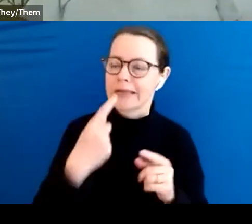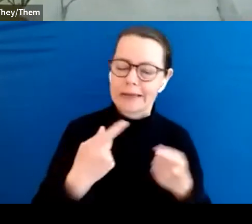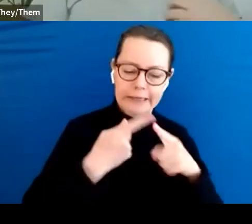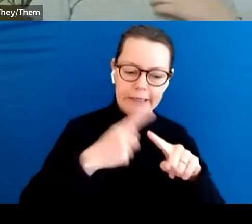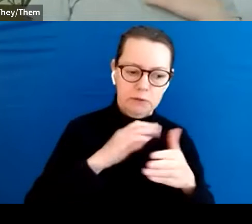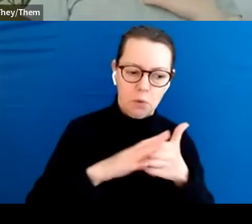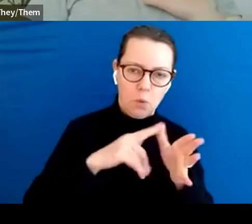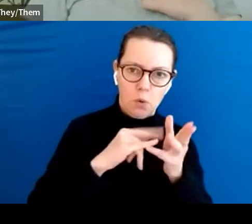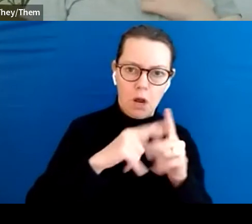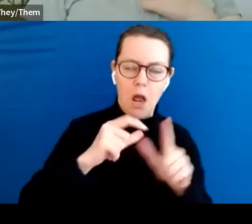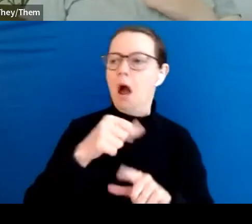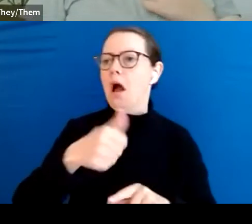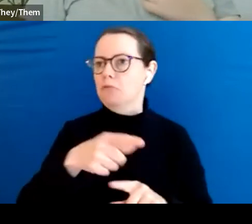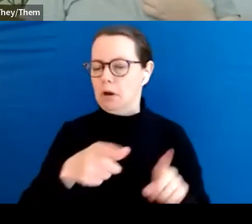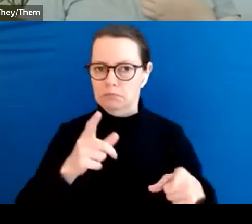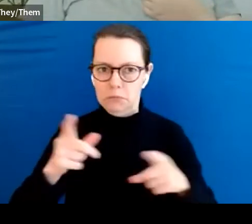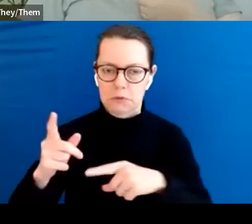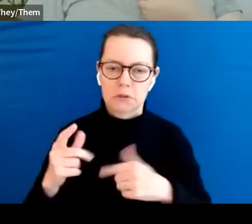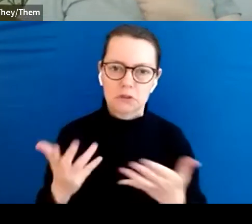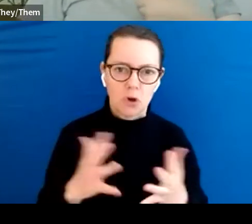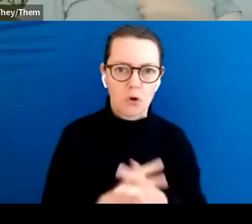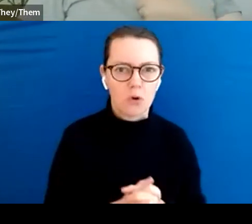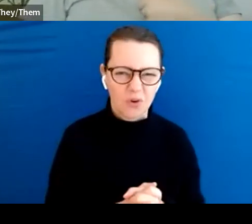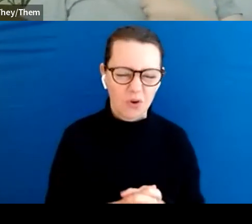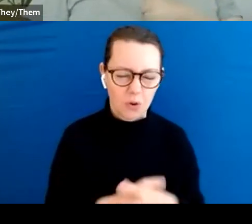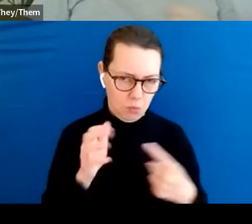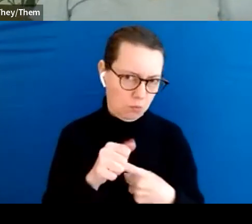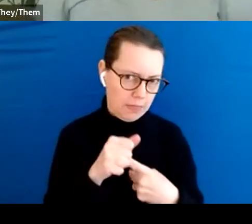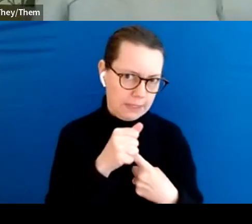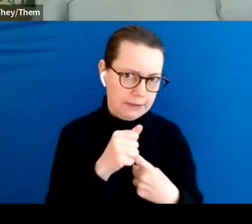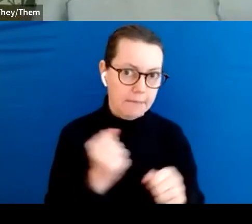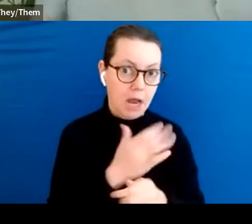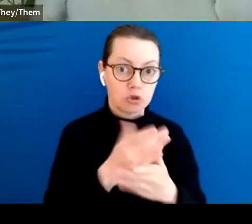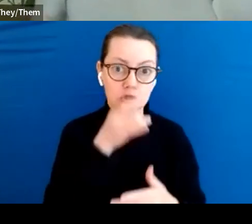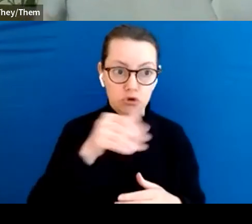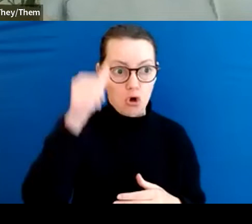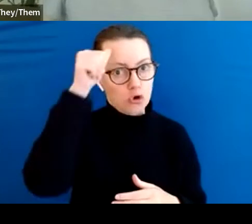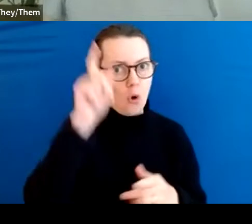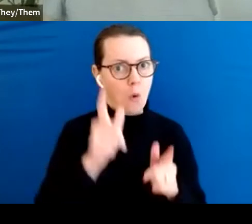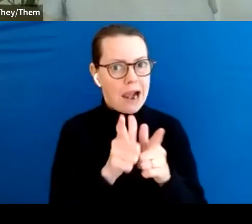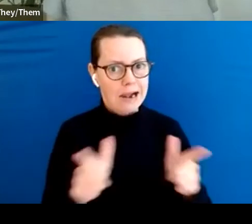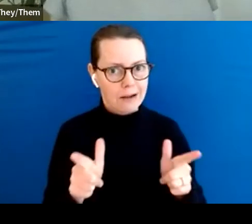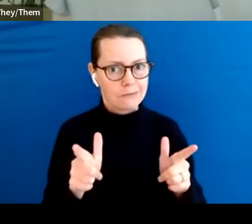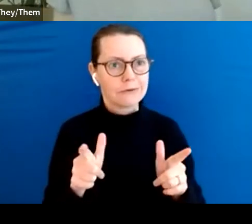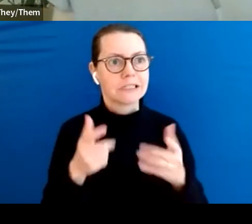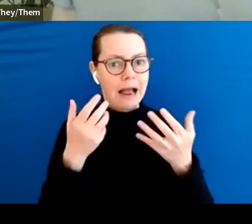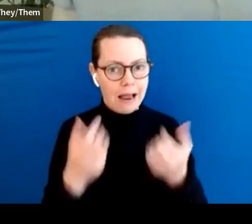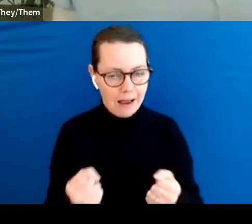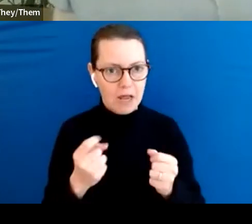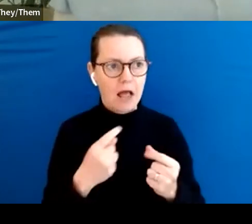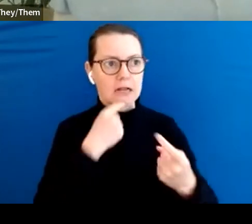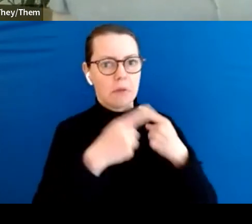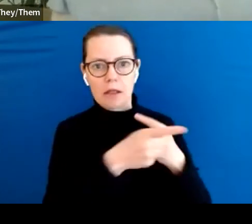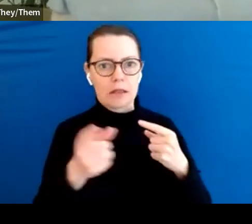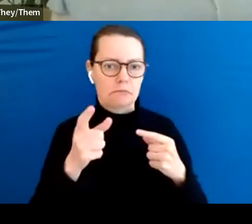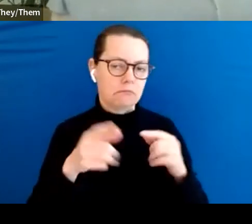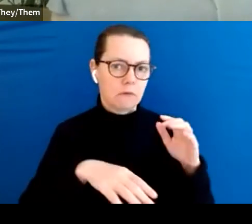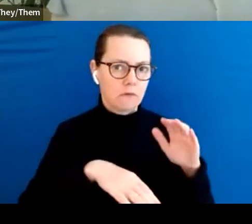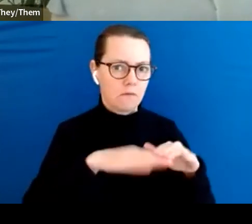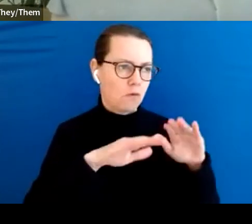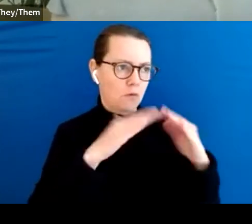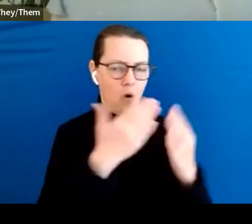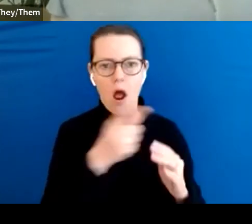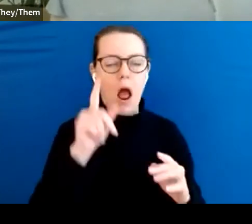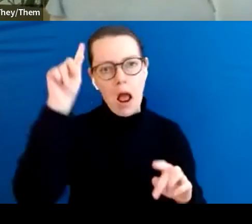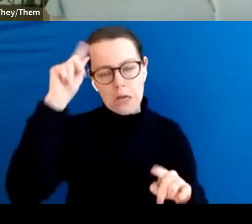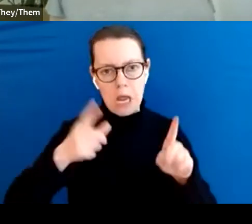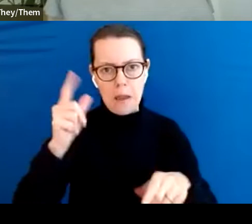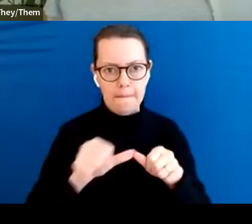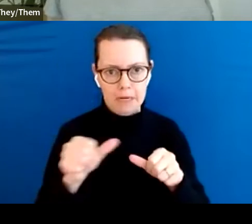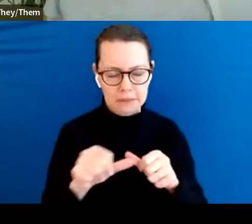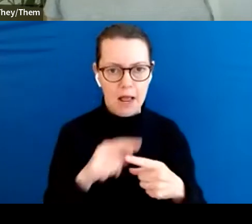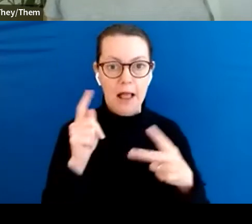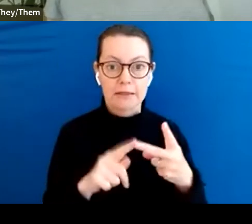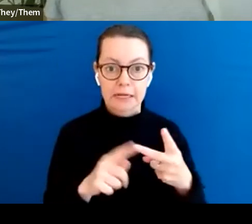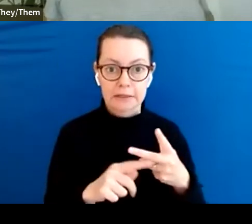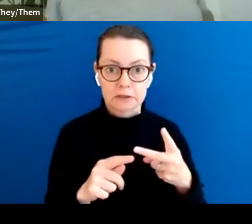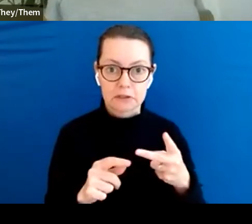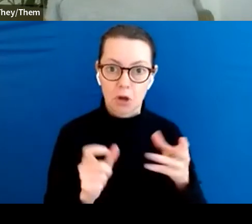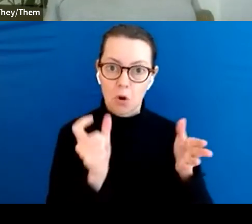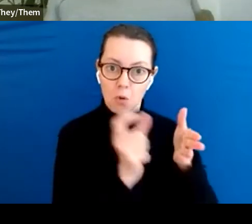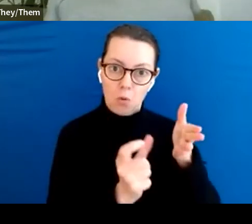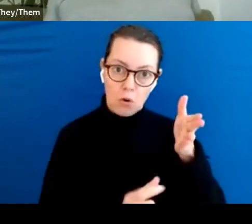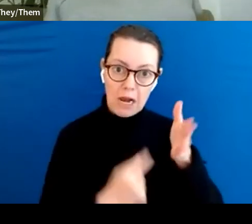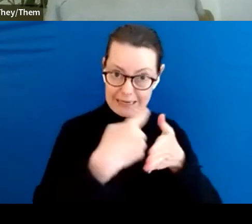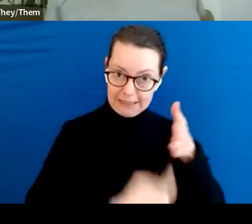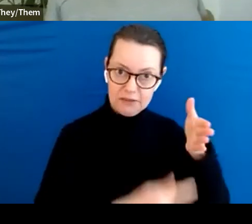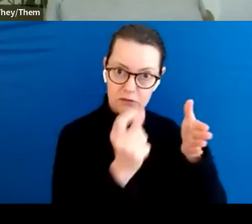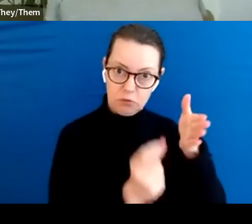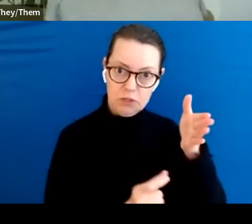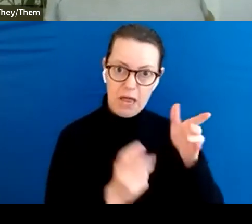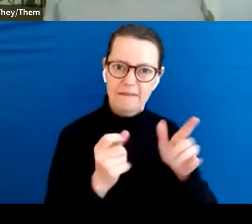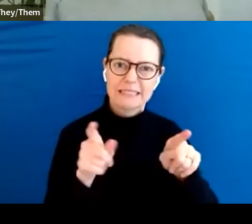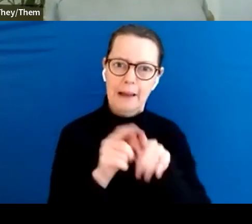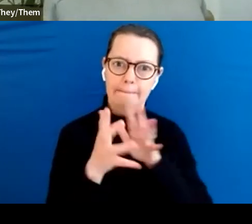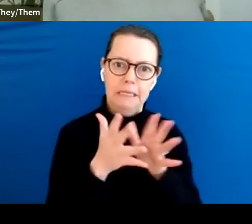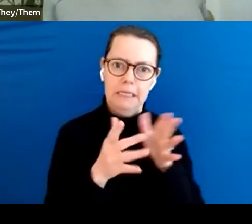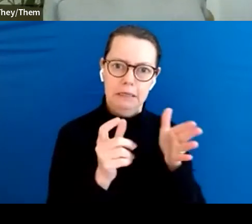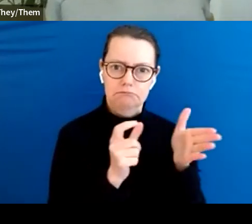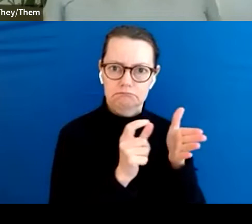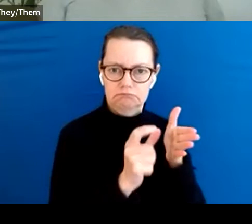So I guess that's one thing, making sure your child can sort of explain what they mean when they use these words, but also maybe having a list of different words that mean the same sort of thing.